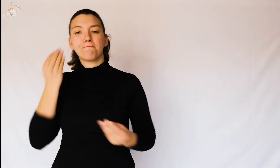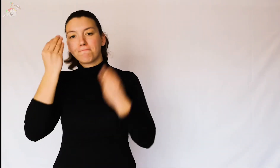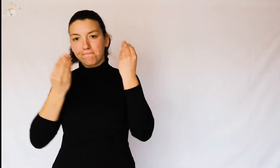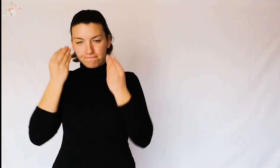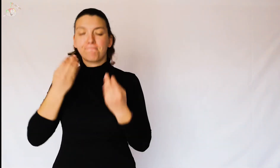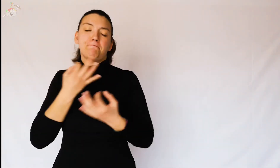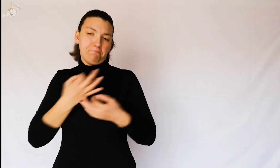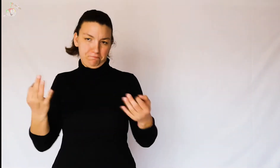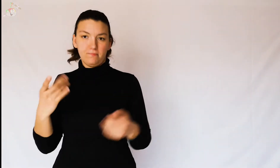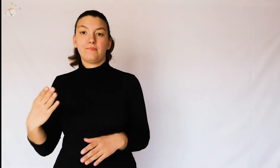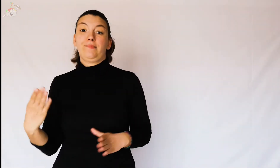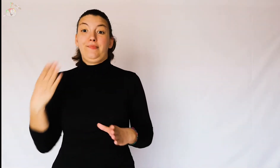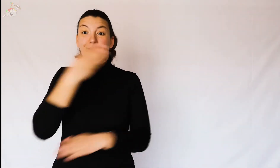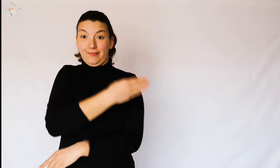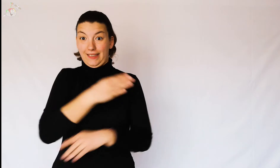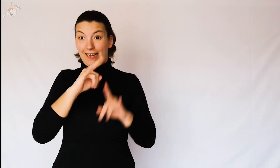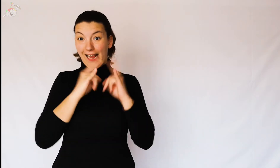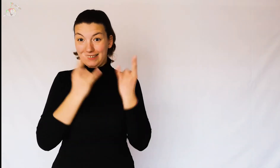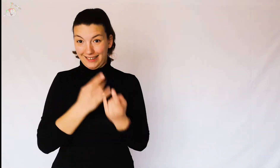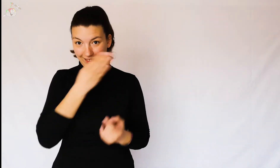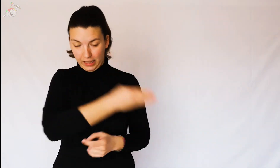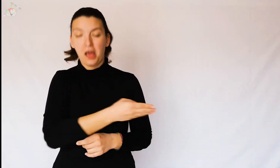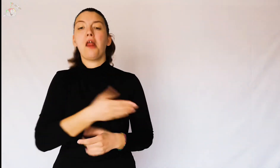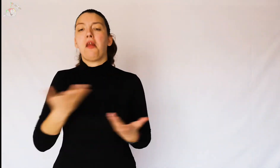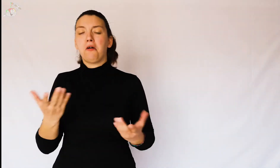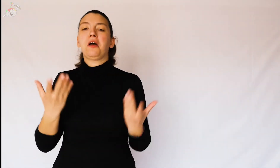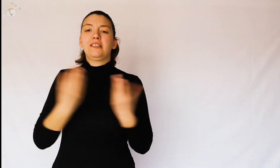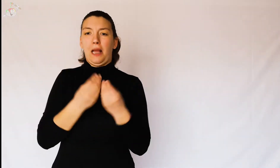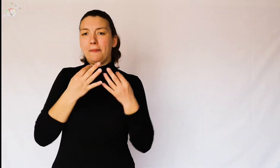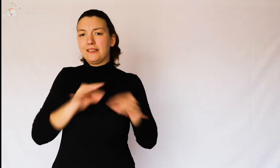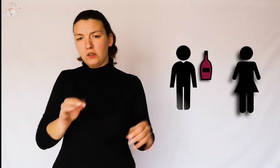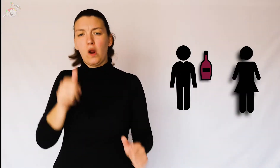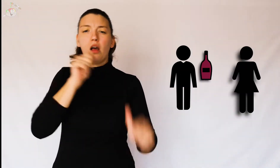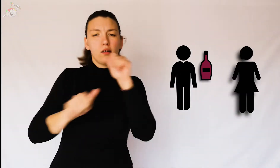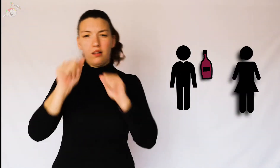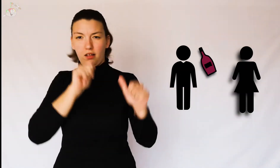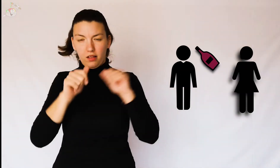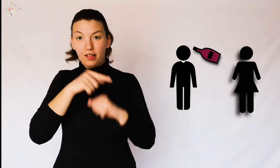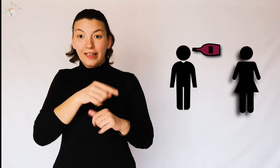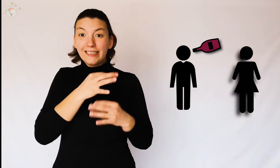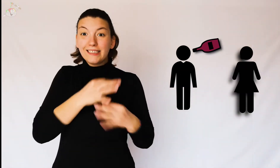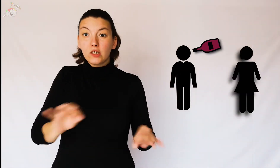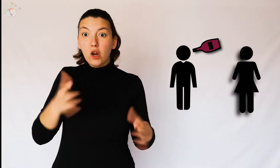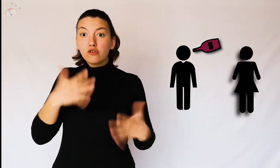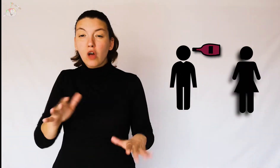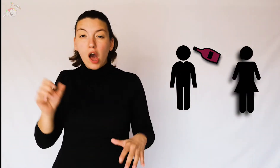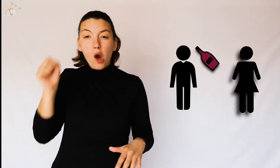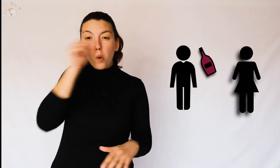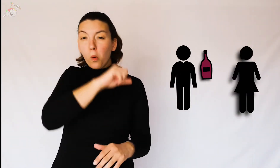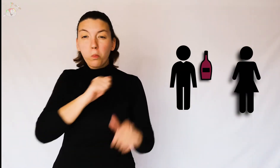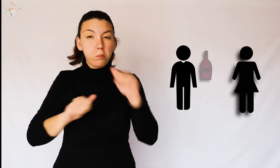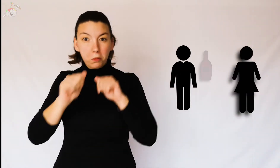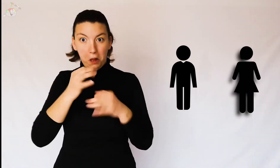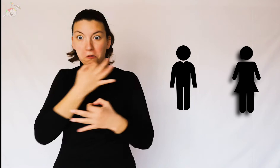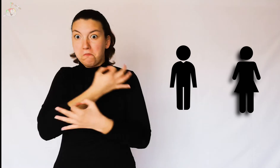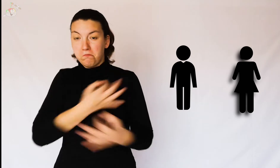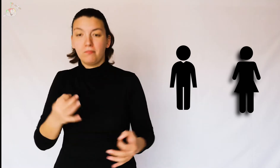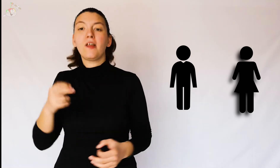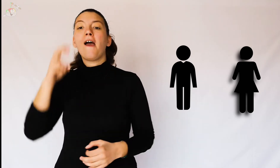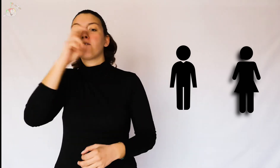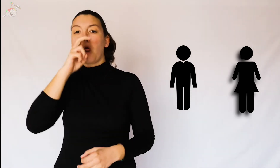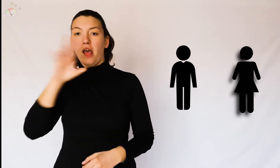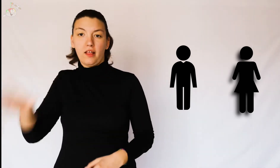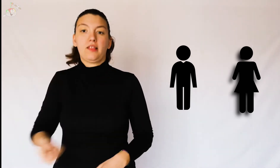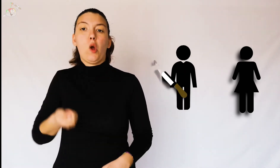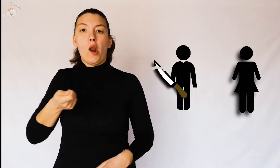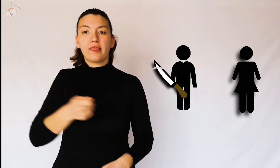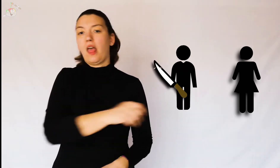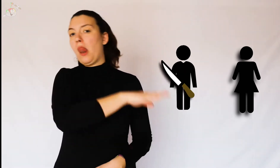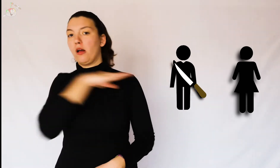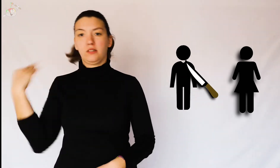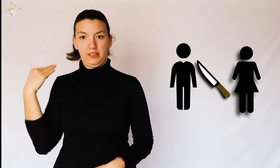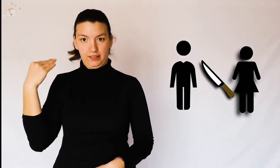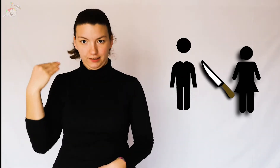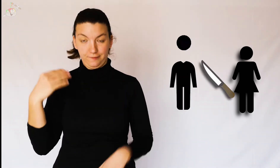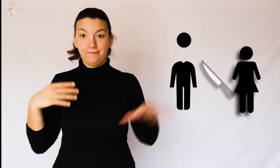so she went to the castle, got the lord drunk and with the knife cut off his head,